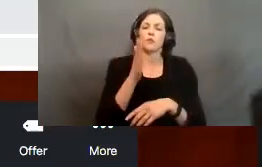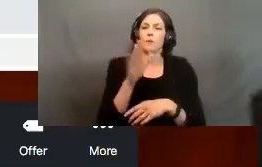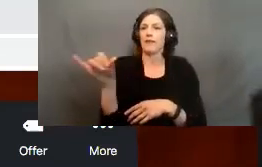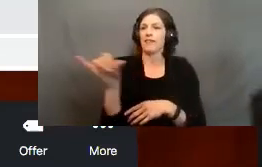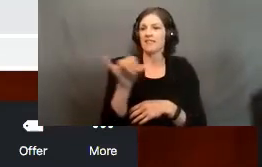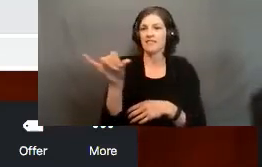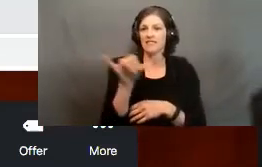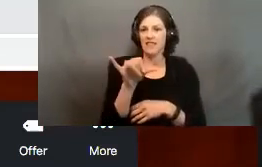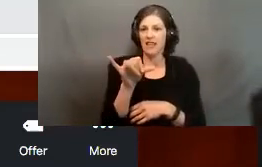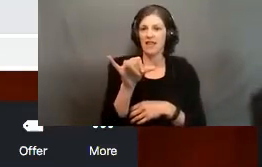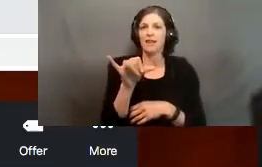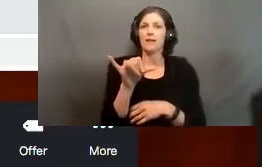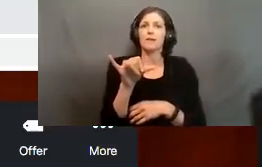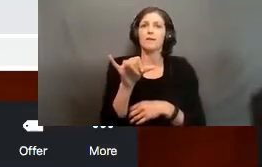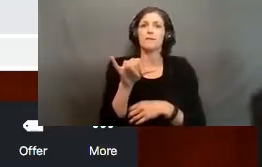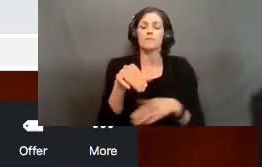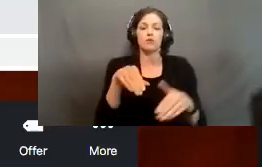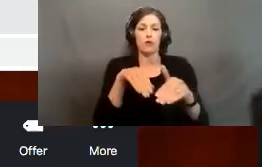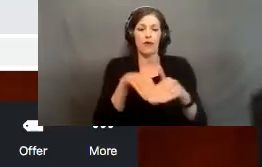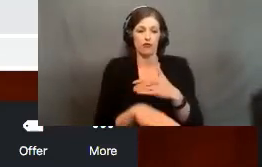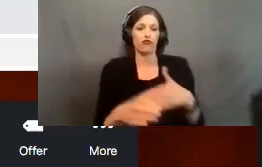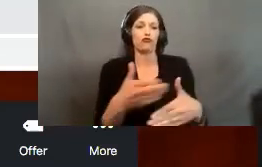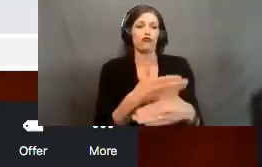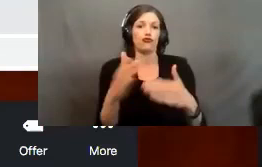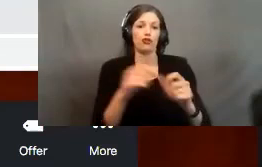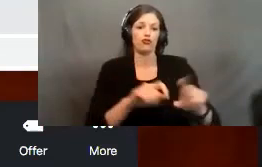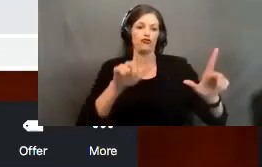enter and share your screen in a matter what platform it is on.